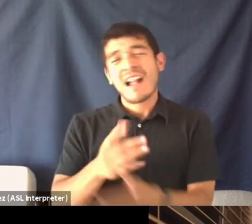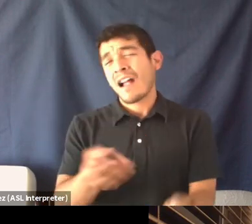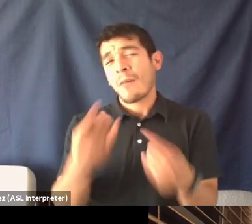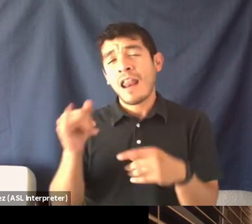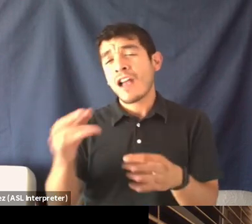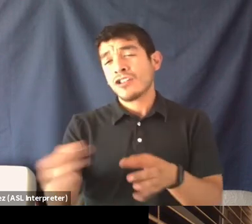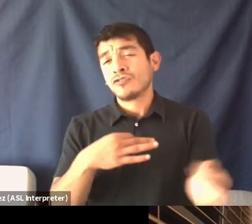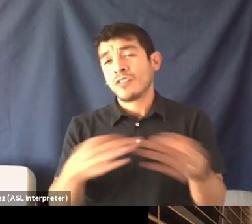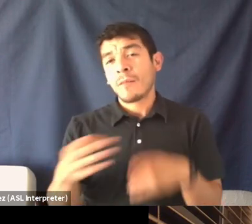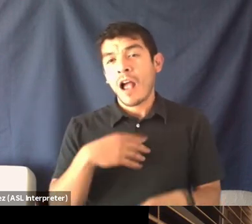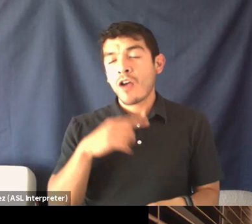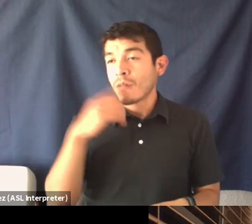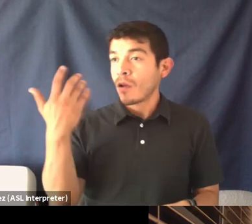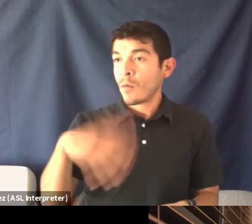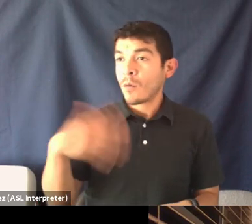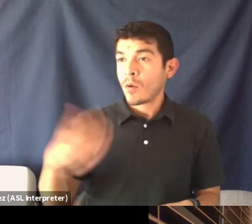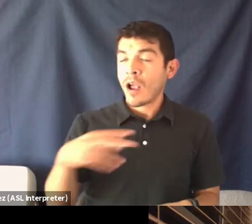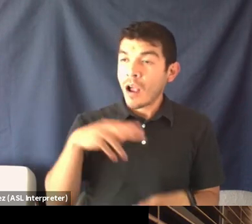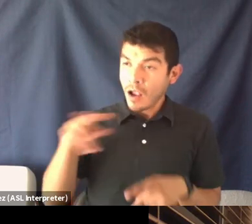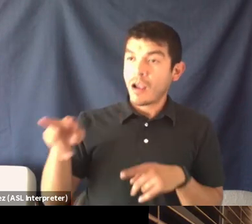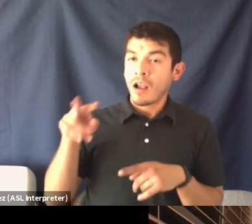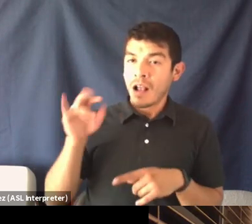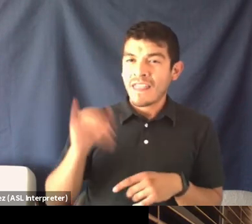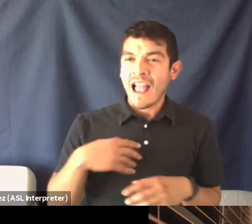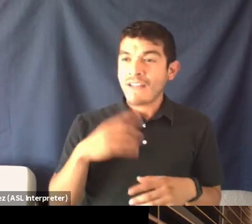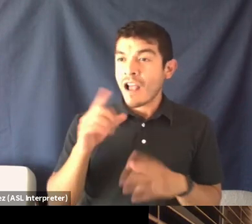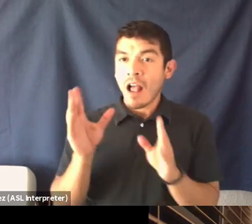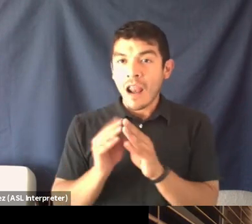I was just so amazed by the spectacle that there were clubs that existed like the Elaine's.